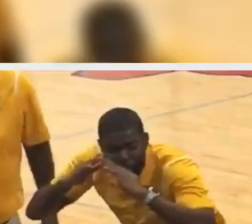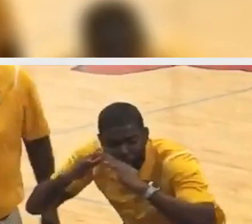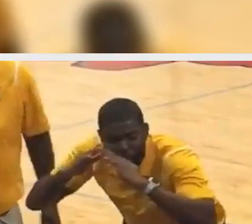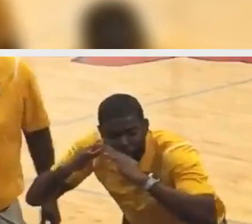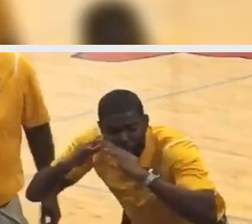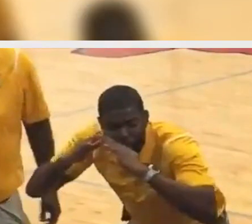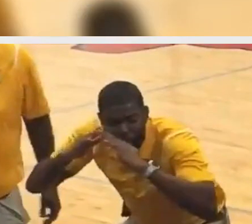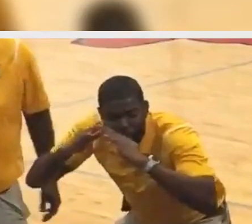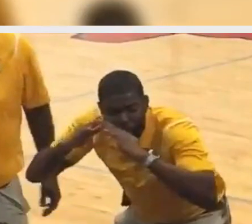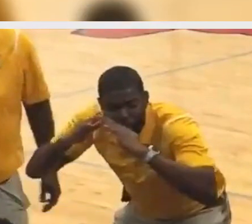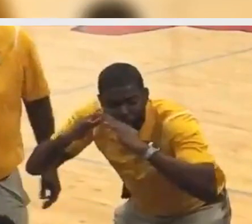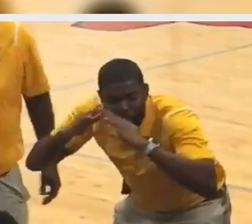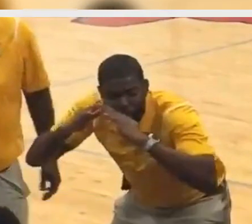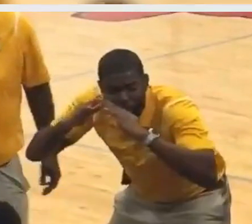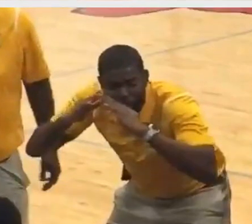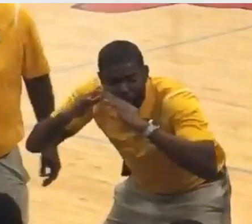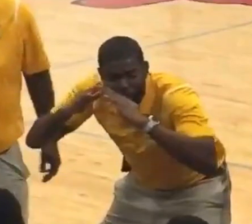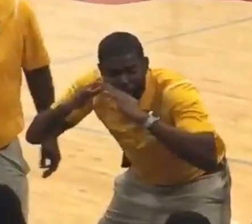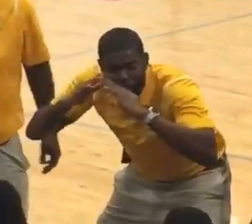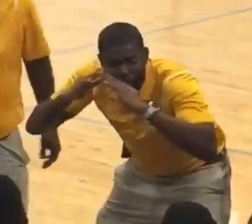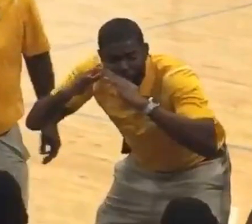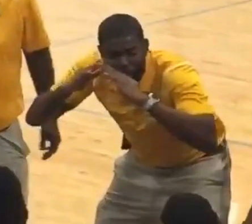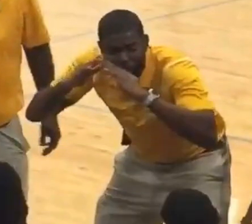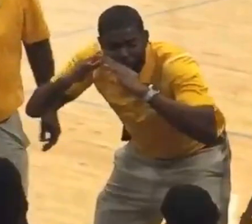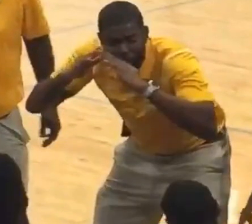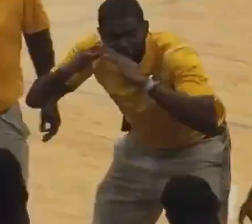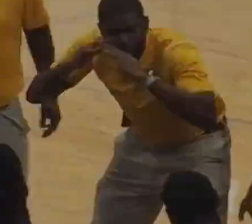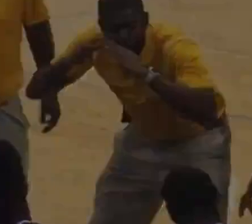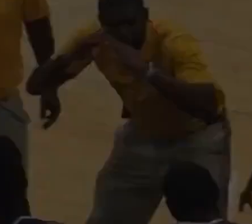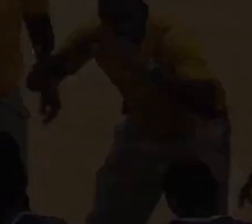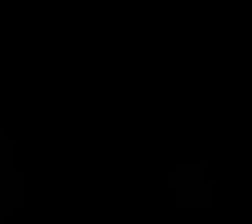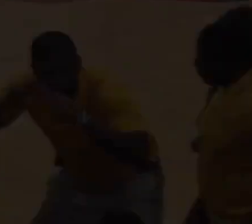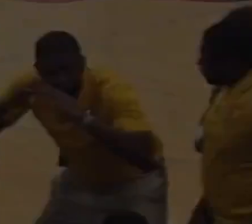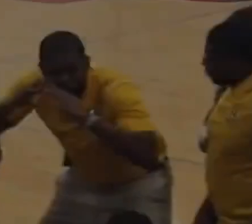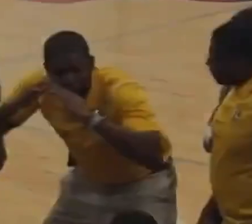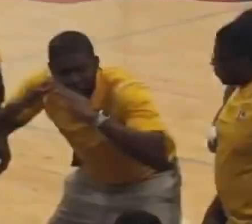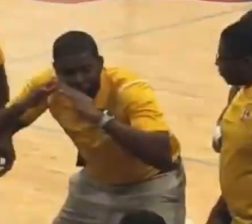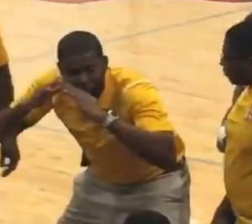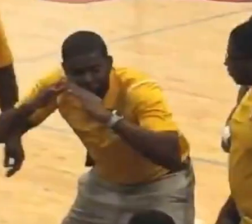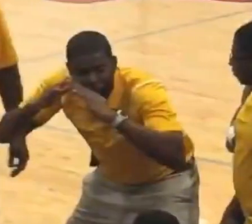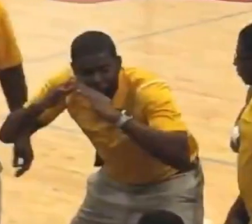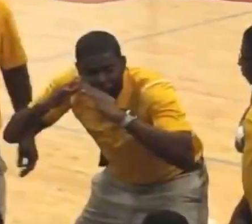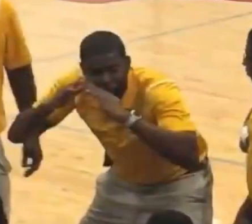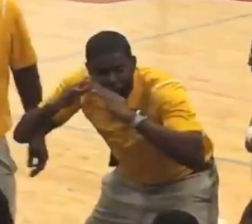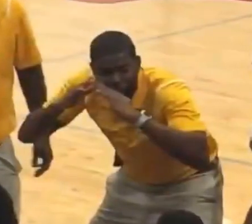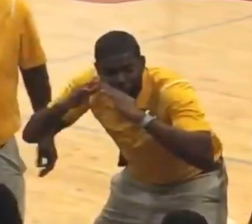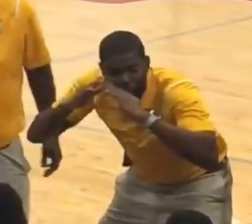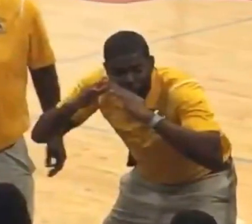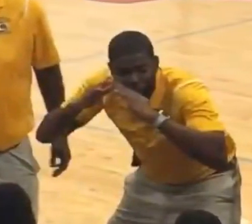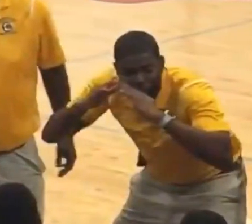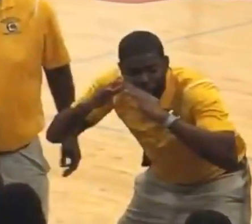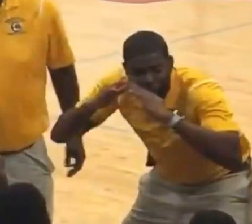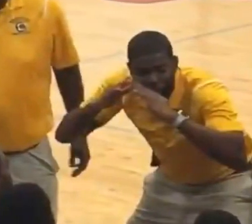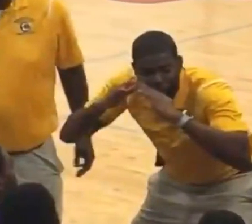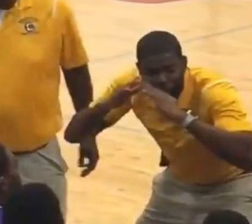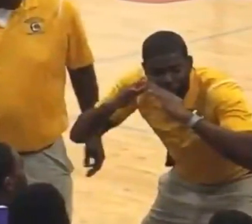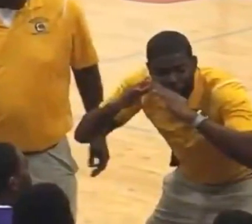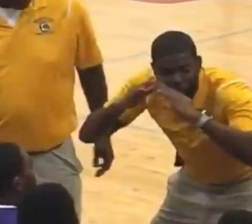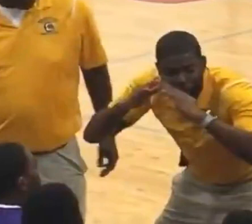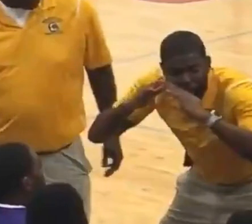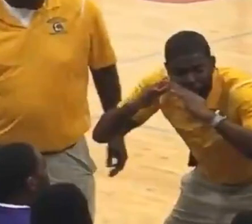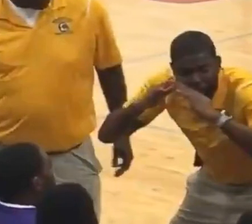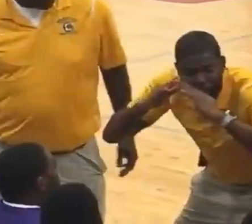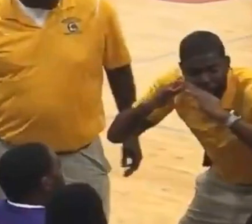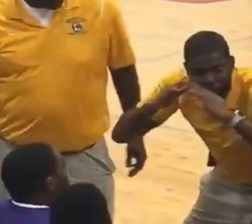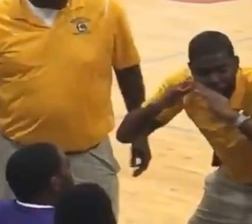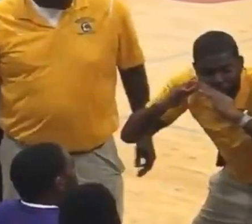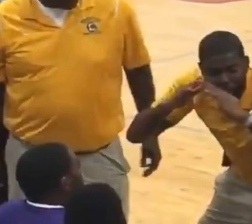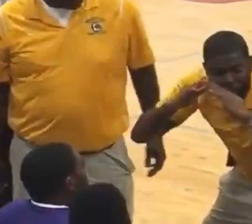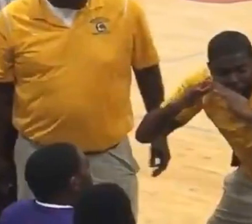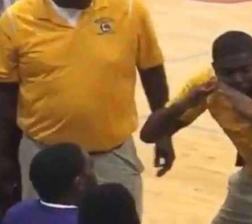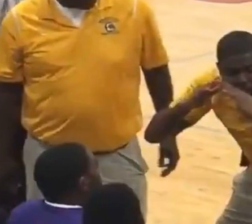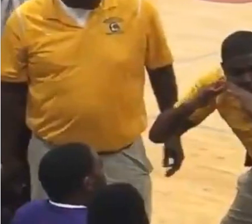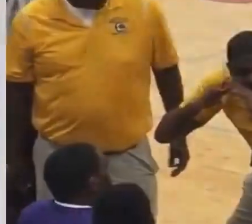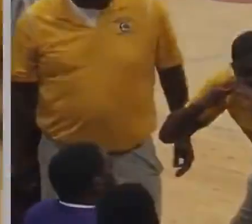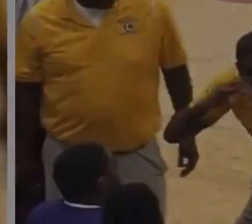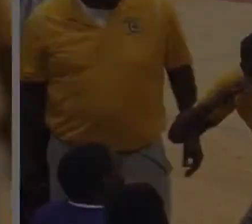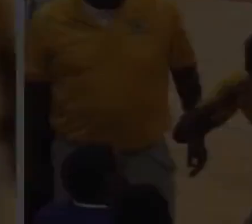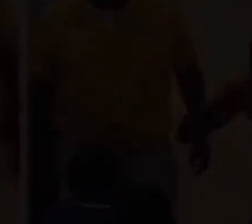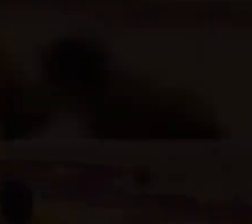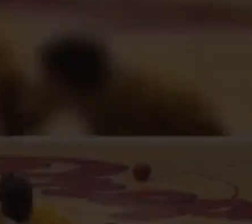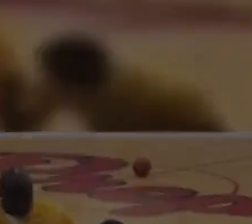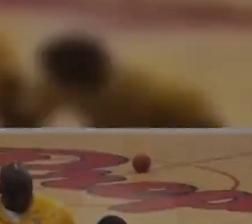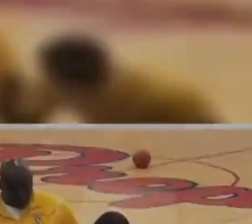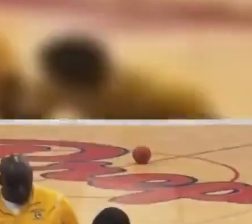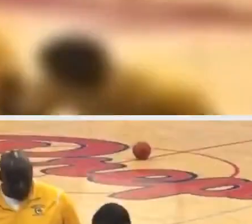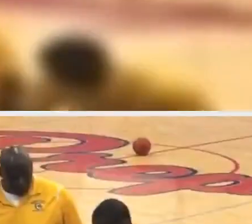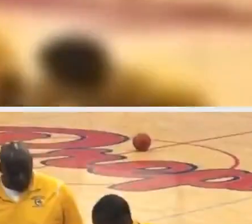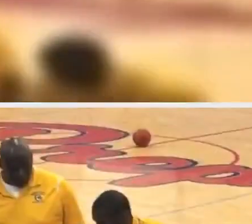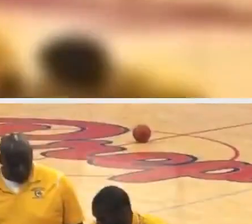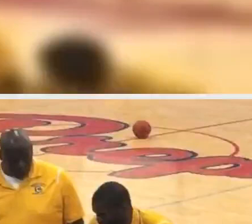Teaching this mindset is the reason I choose to coach these boys.” The footage was shared after Mississippi School for the Deaf took on Jackson Preparatory School